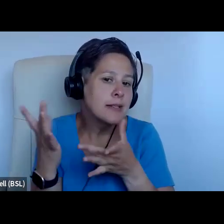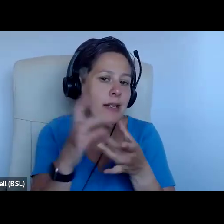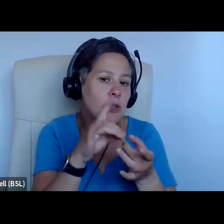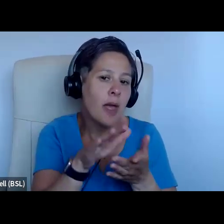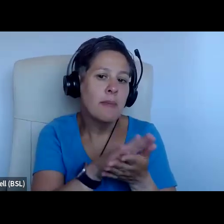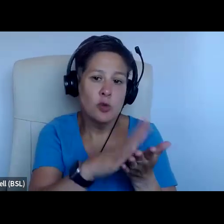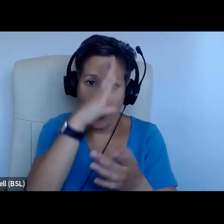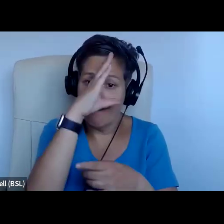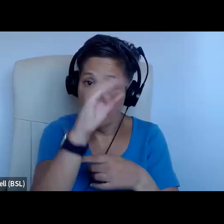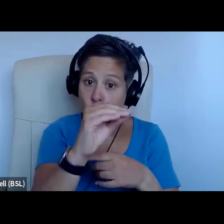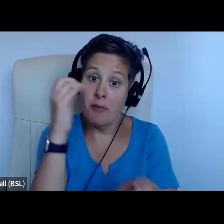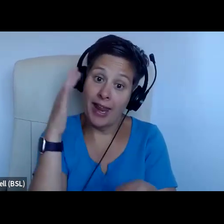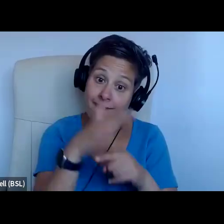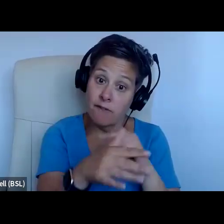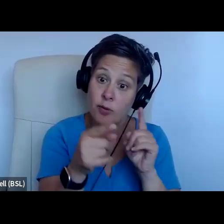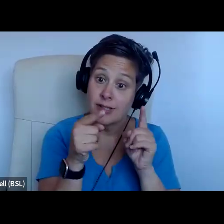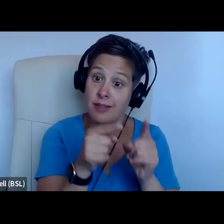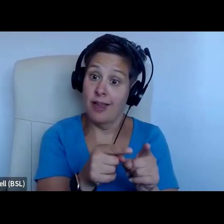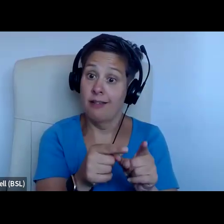of got momentum, and you can be part of